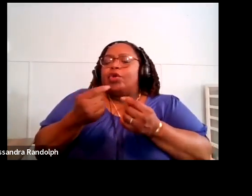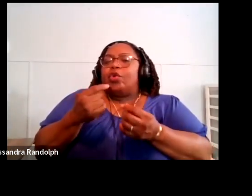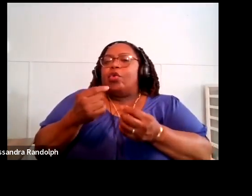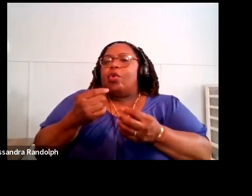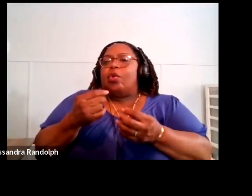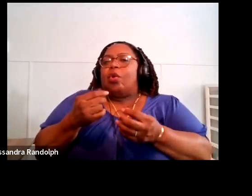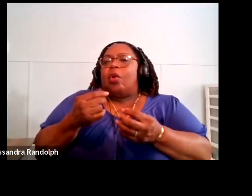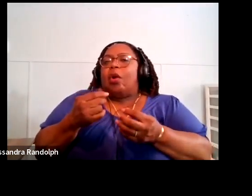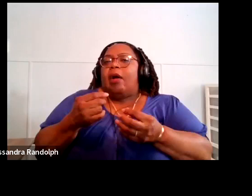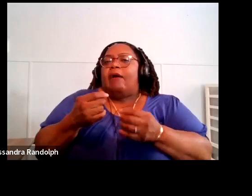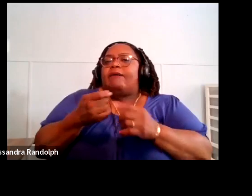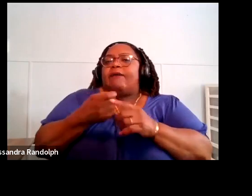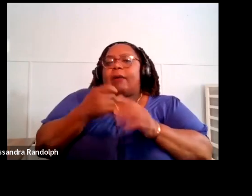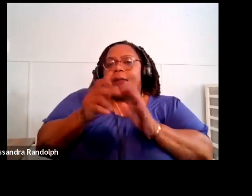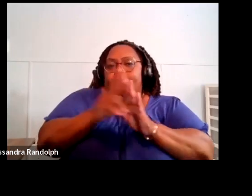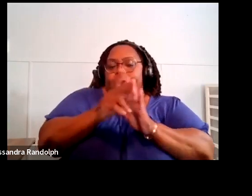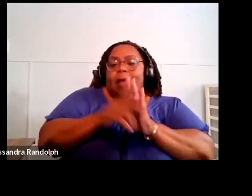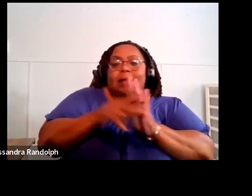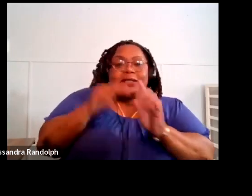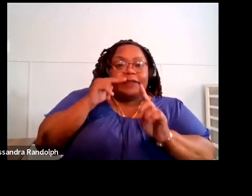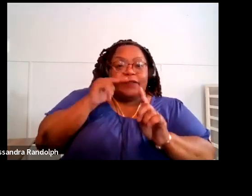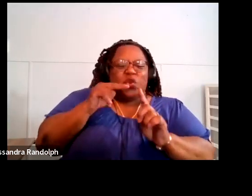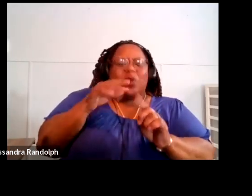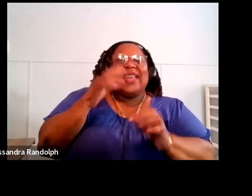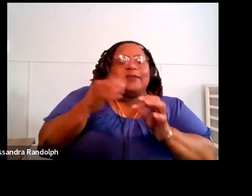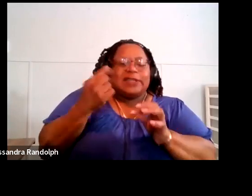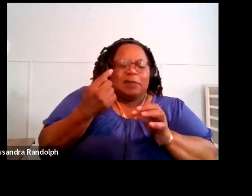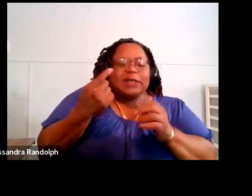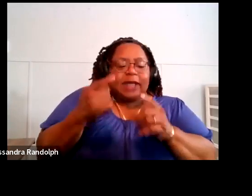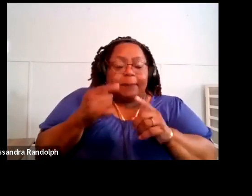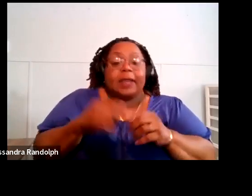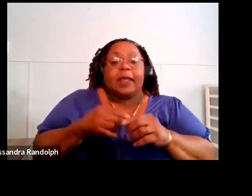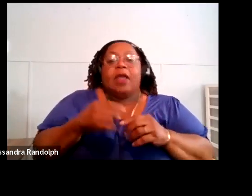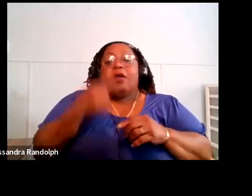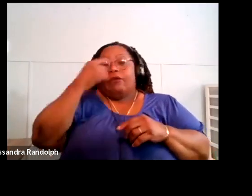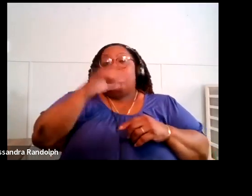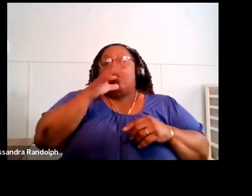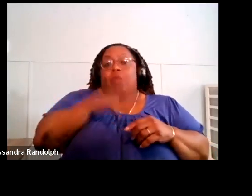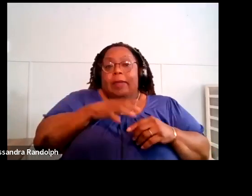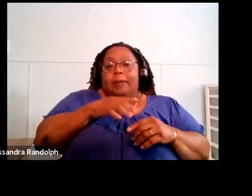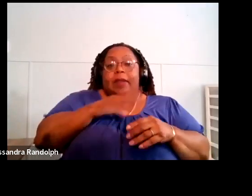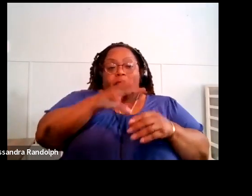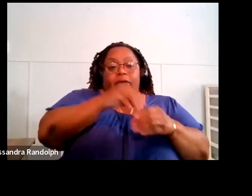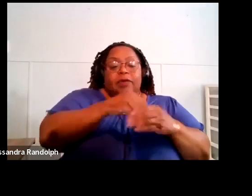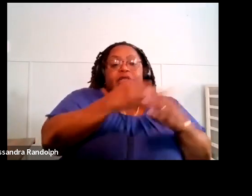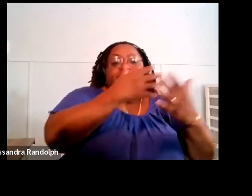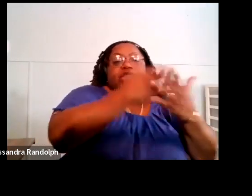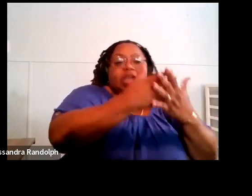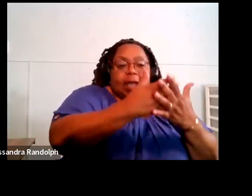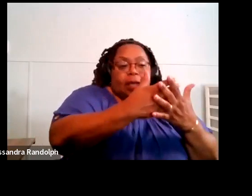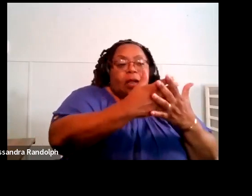» CHAD: Before we wrap up, I just wanted to ask you if you could share what's being done if